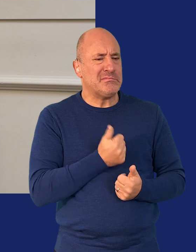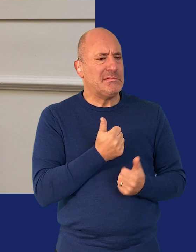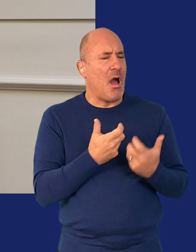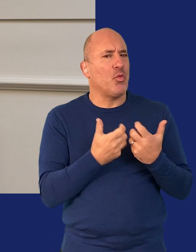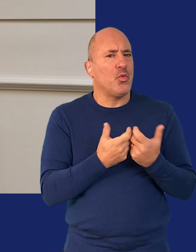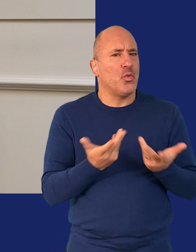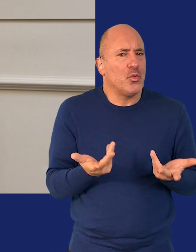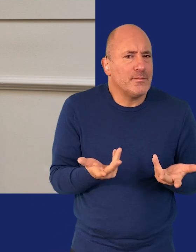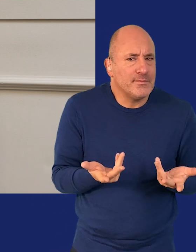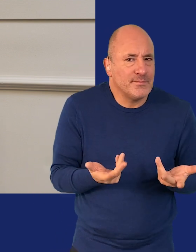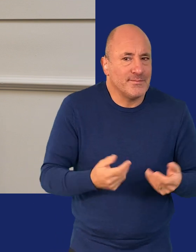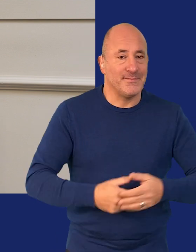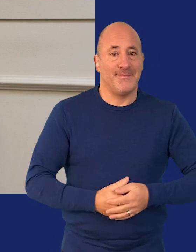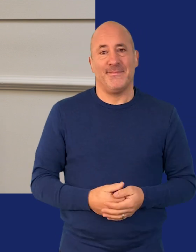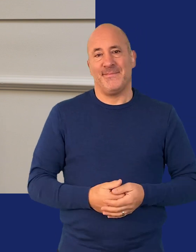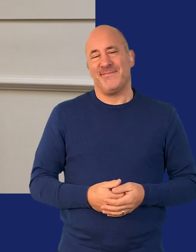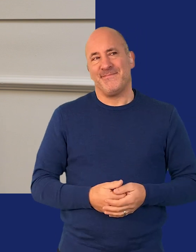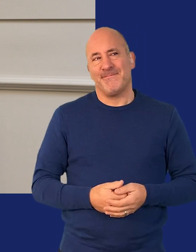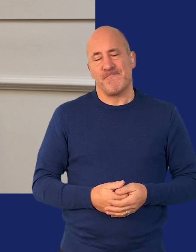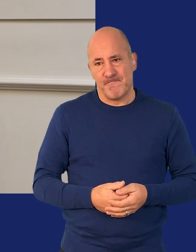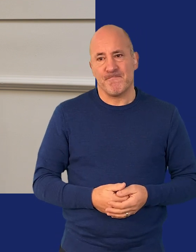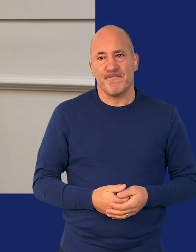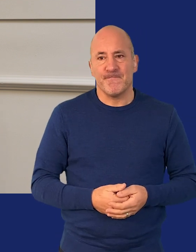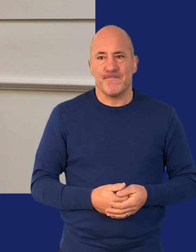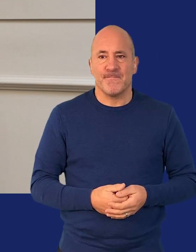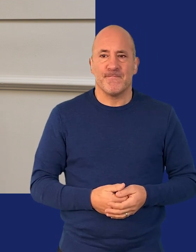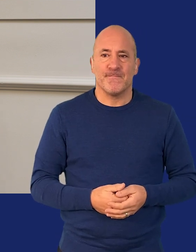as a disabled person, um, in the NHS?